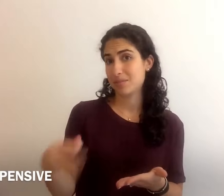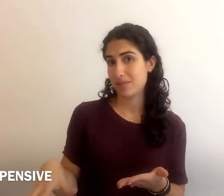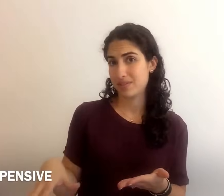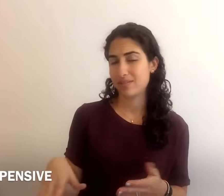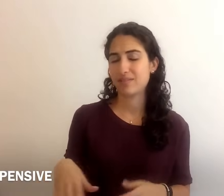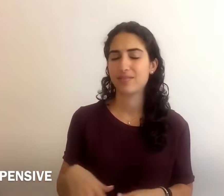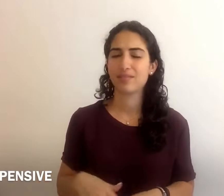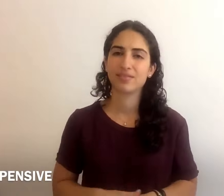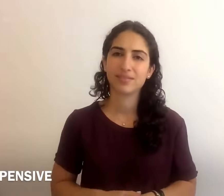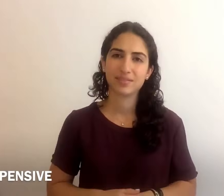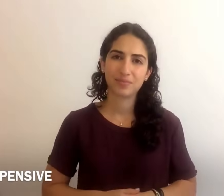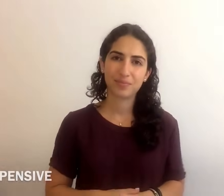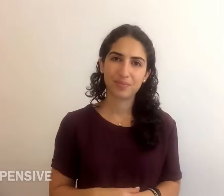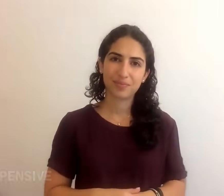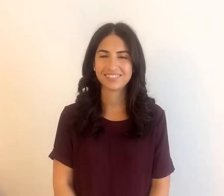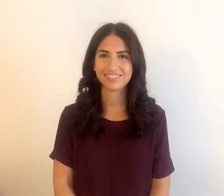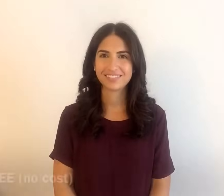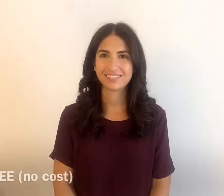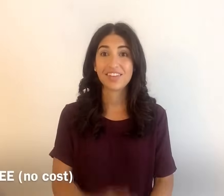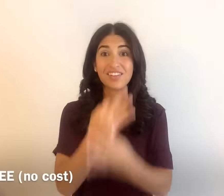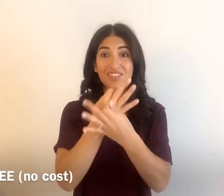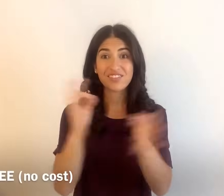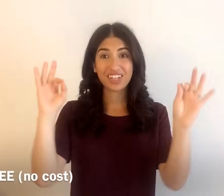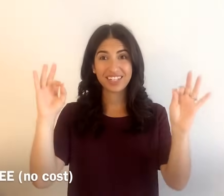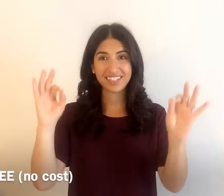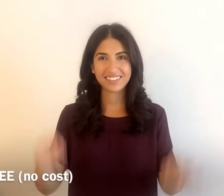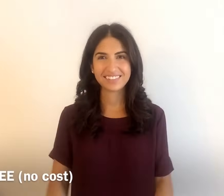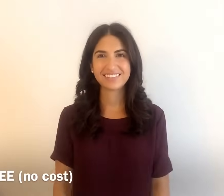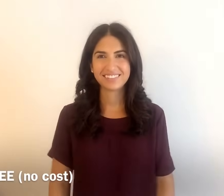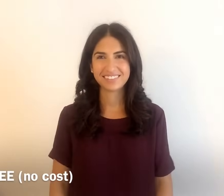expensive